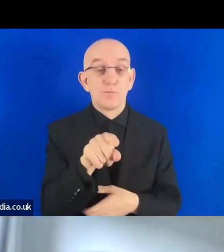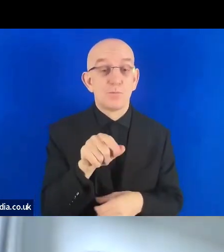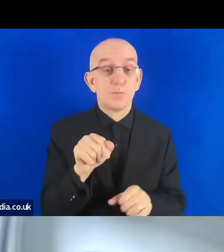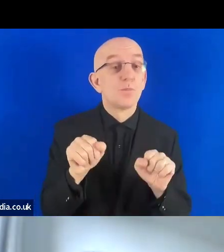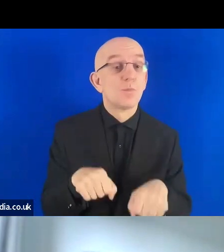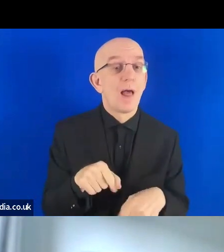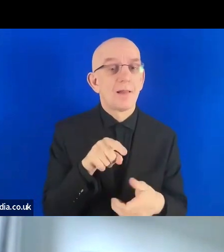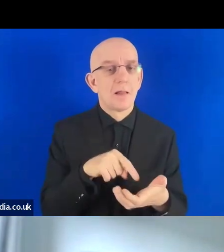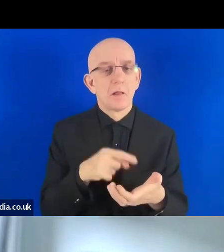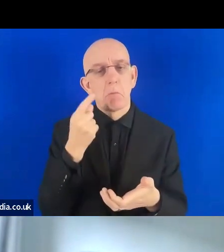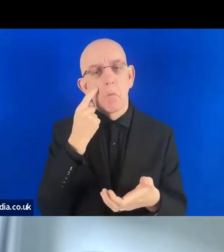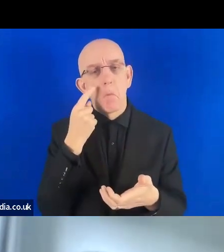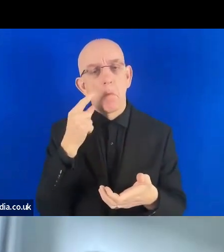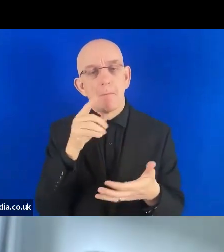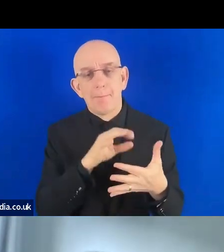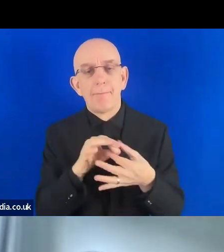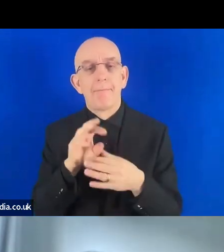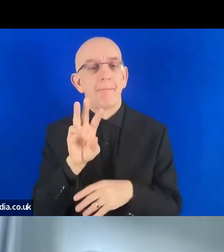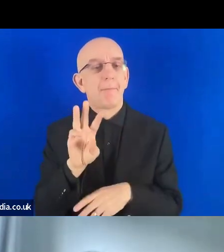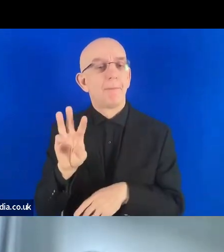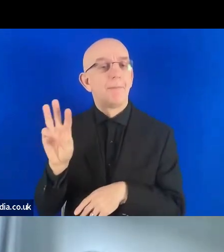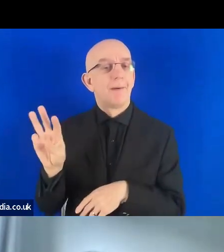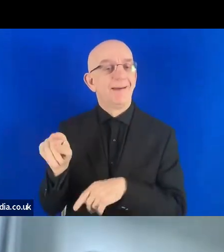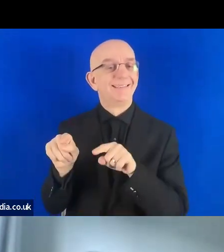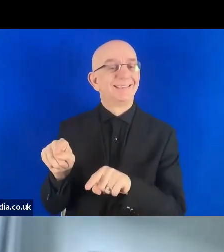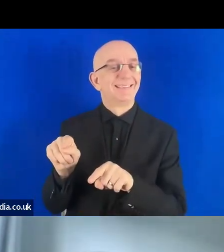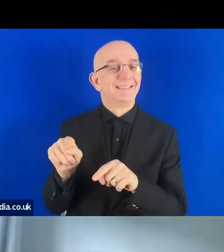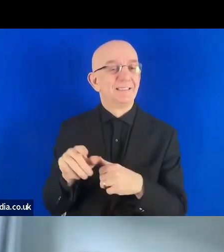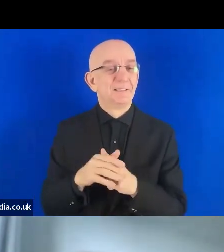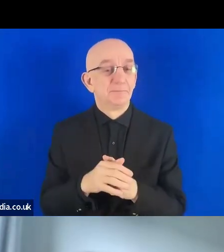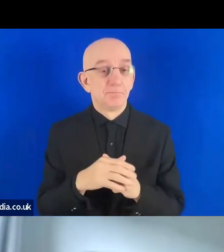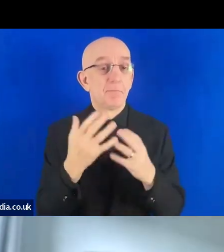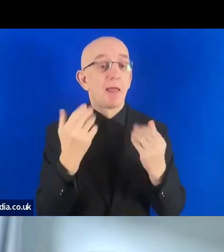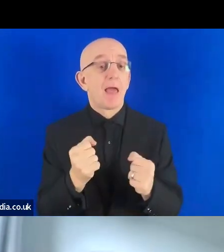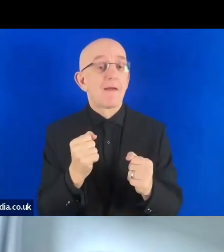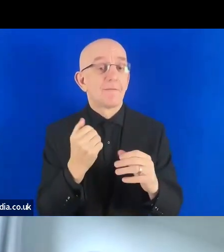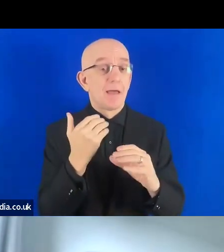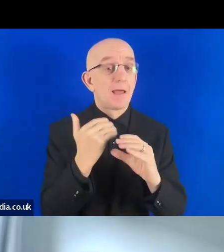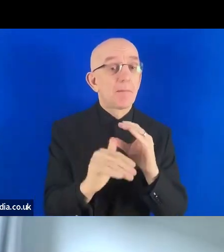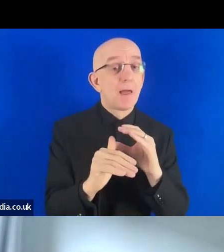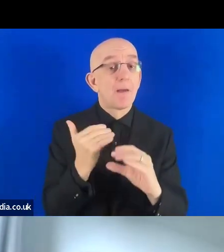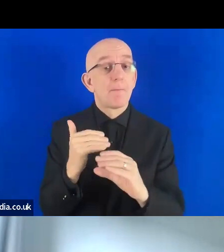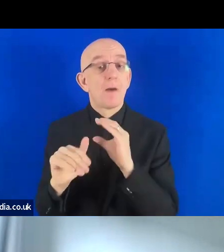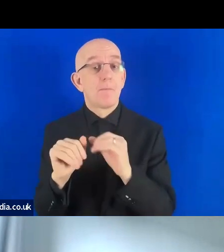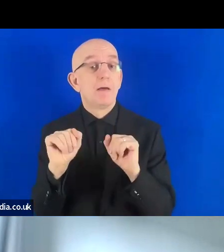Leave a note on our social media icons team is doing a fantastic job responding there as well.